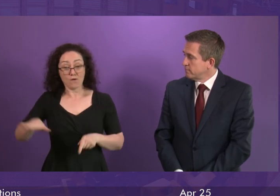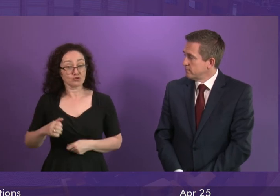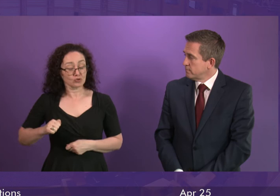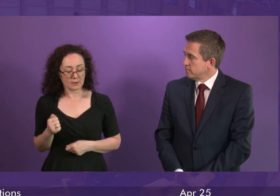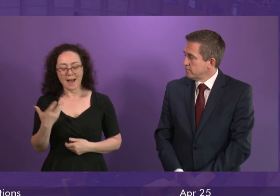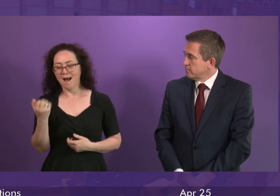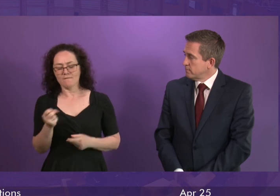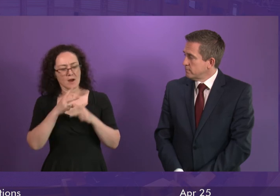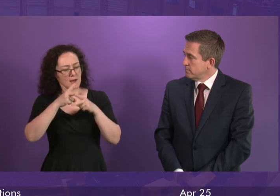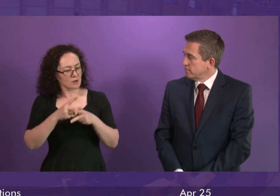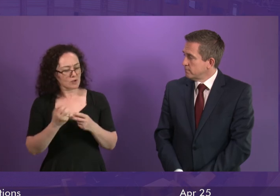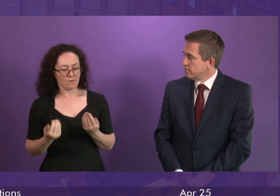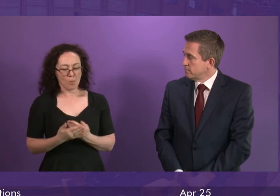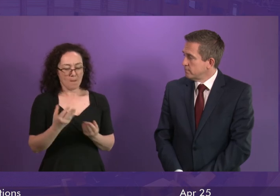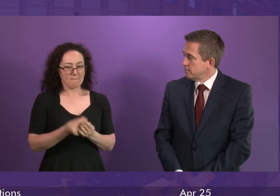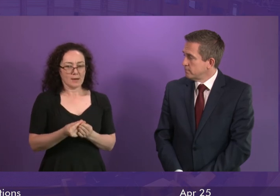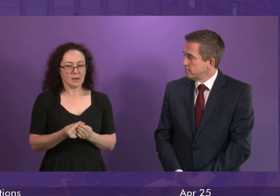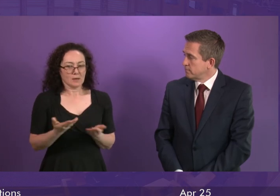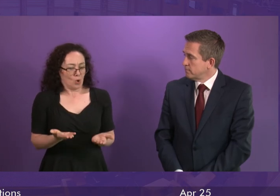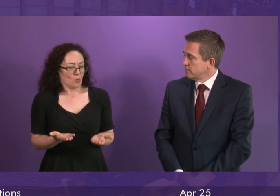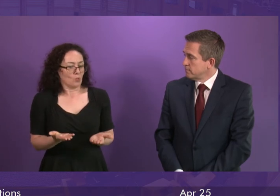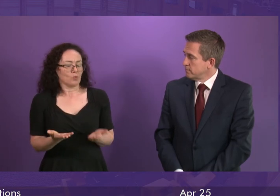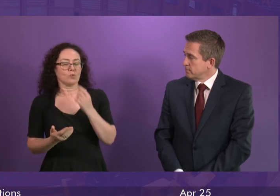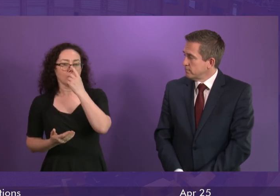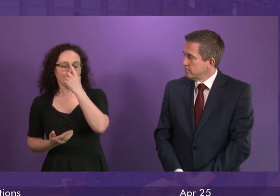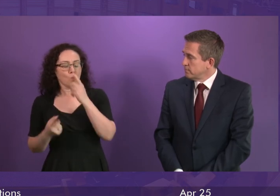carers who have extra money in their pockets because of our carers allowance supplement,